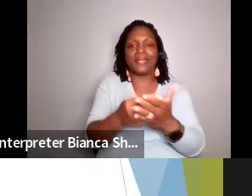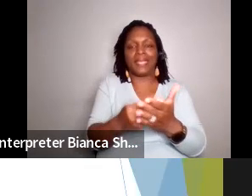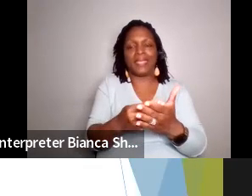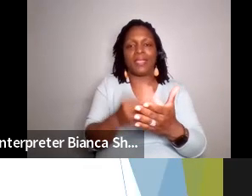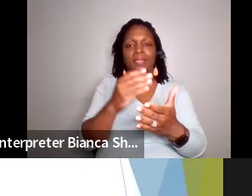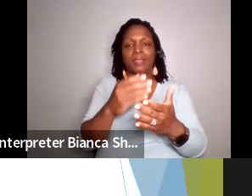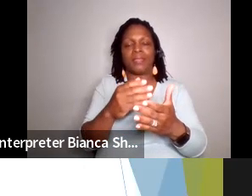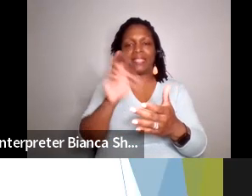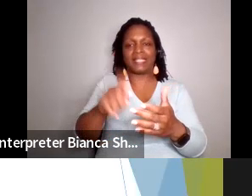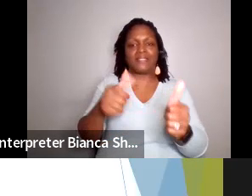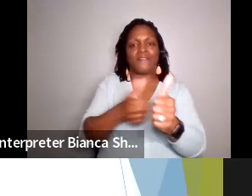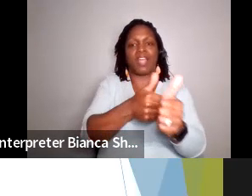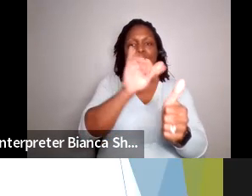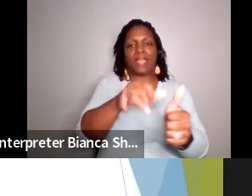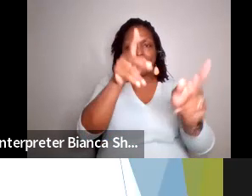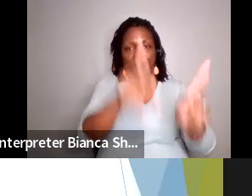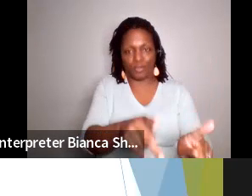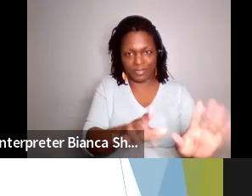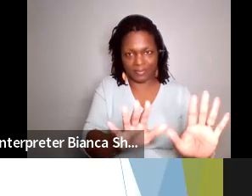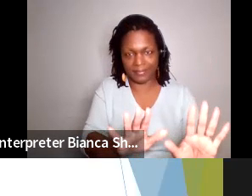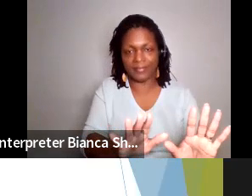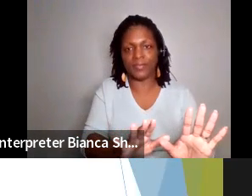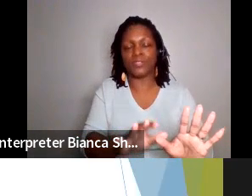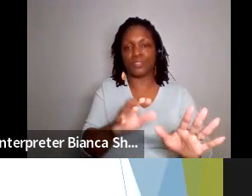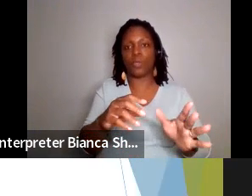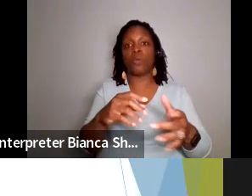Is just one office that uses the money follows the person.